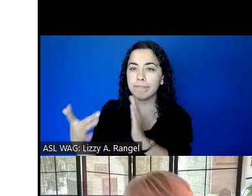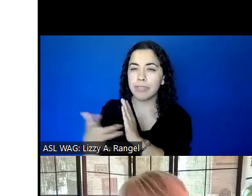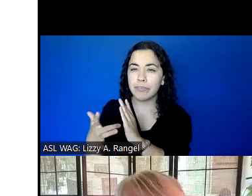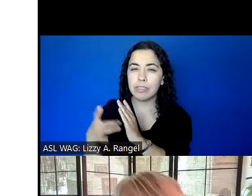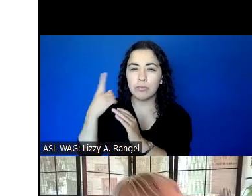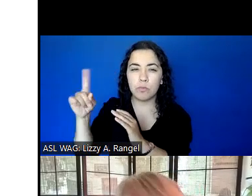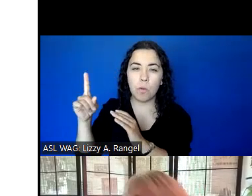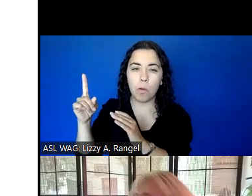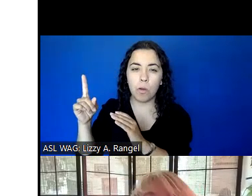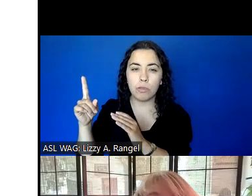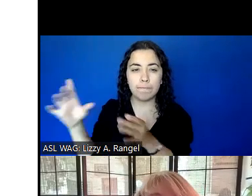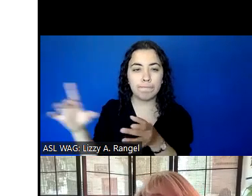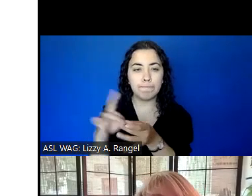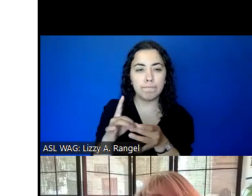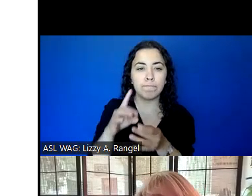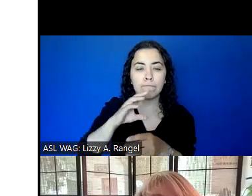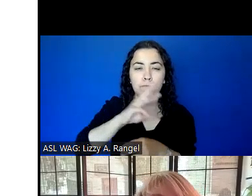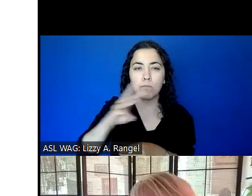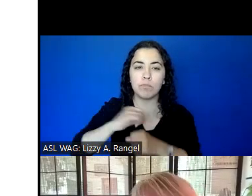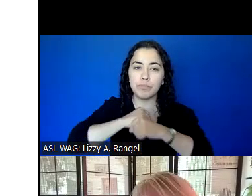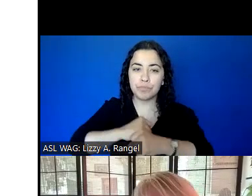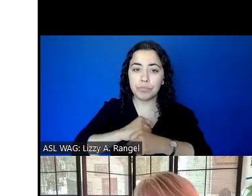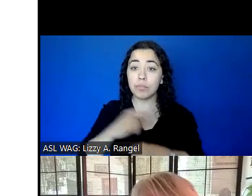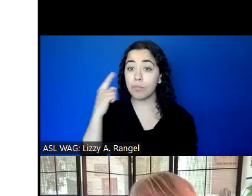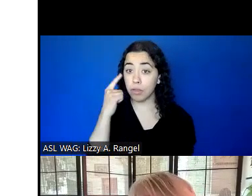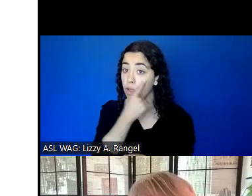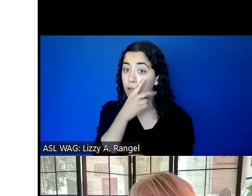things a little bit easier for us to read, especially if we live with a partial sight,